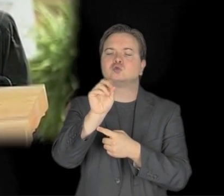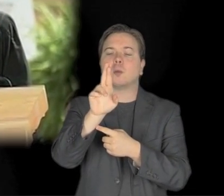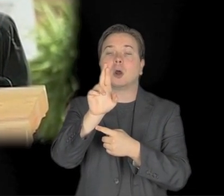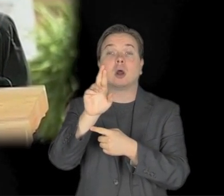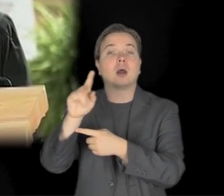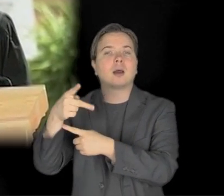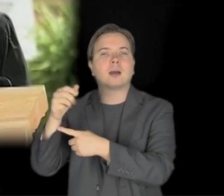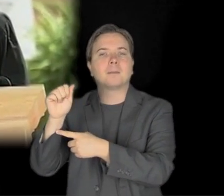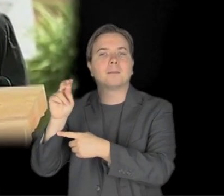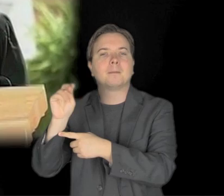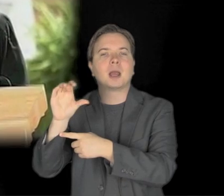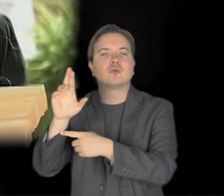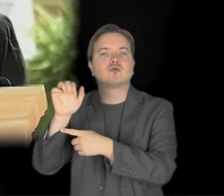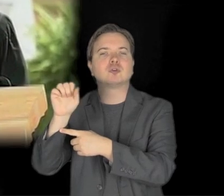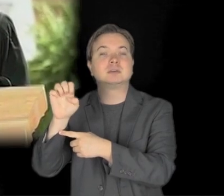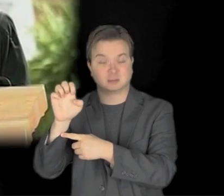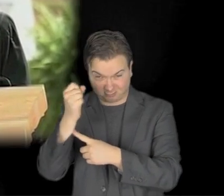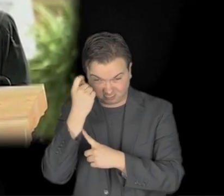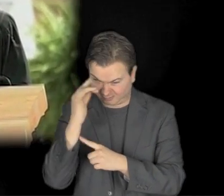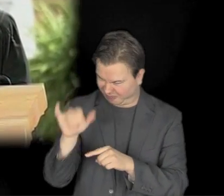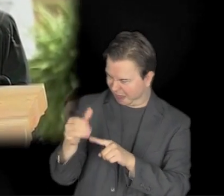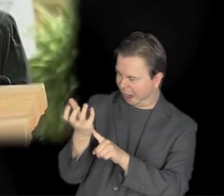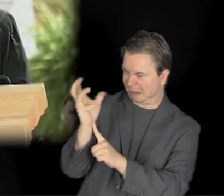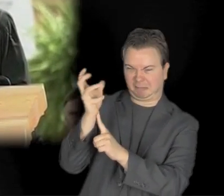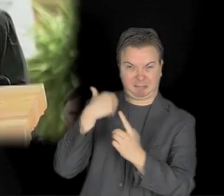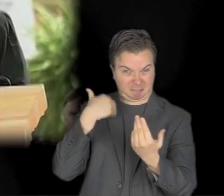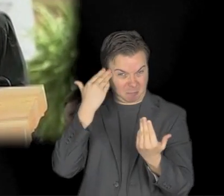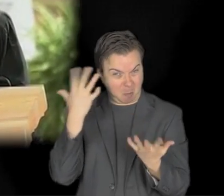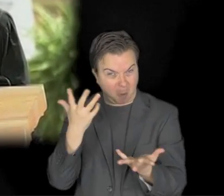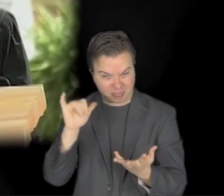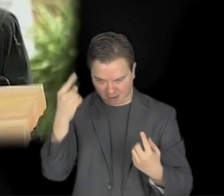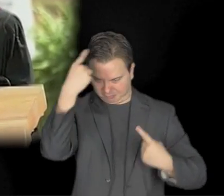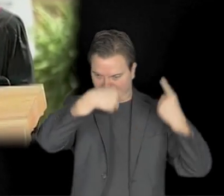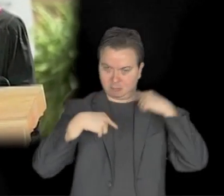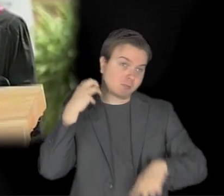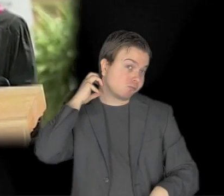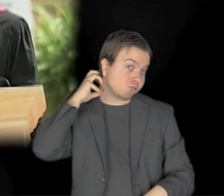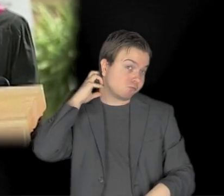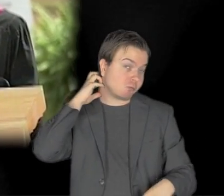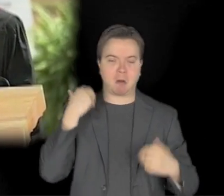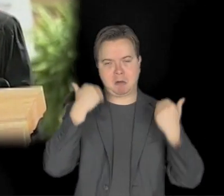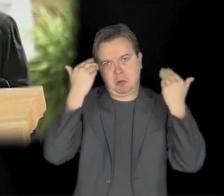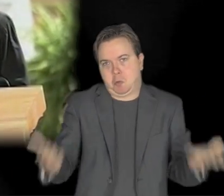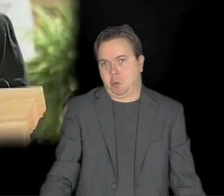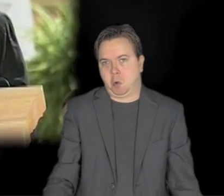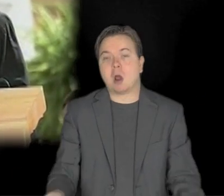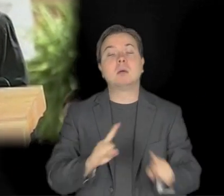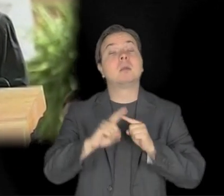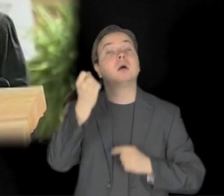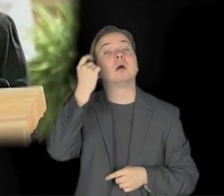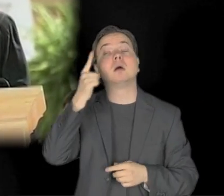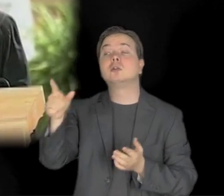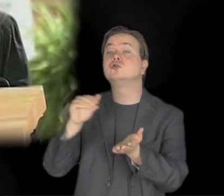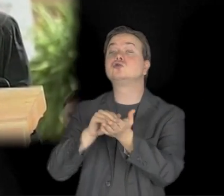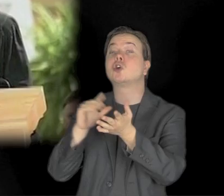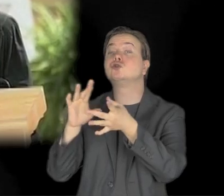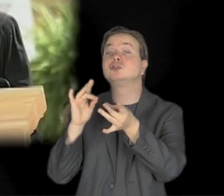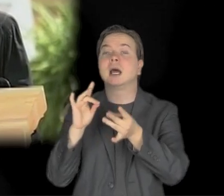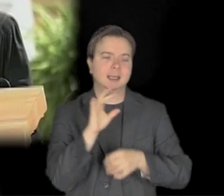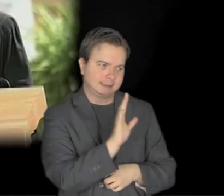I didn't even know what a pancreas was. The doctors told me this was almost certainly a type of cancer that is incurable, and that